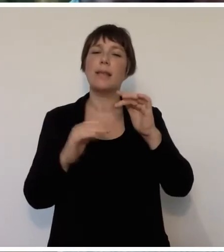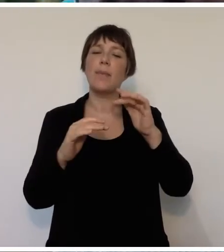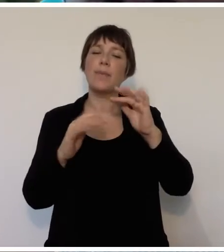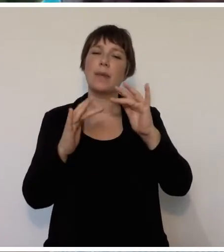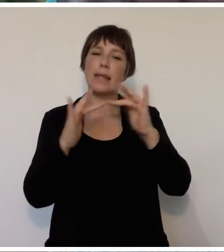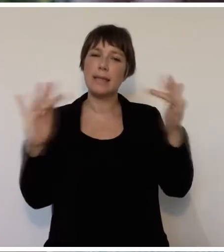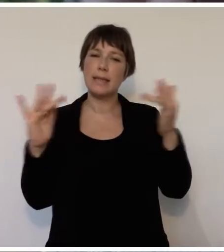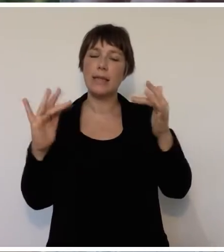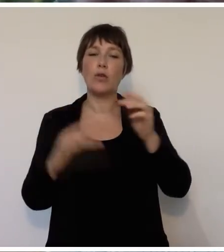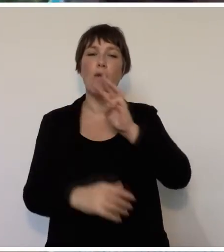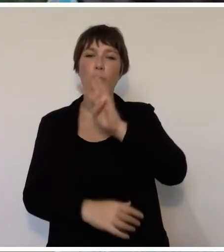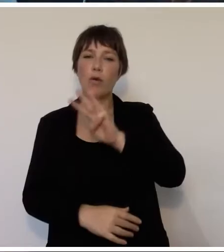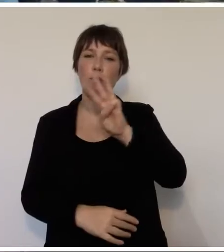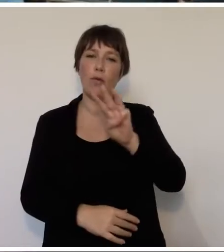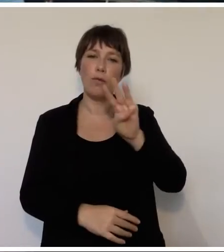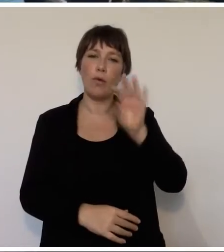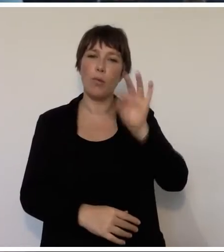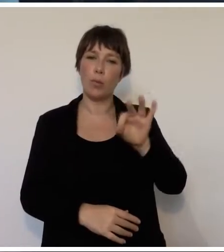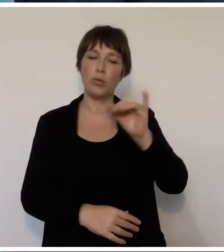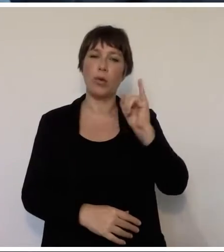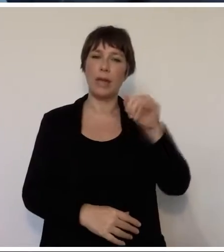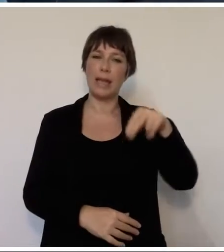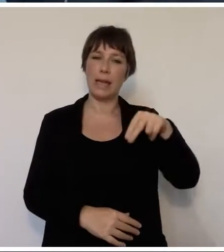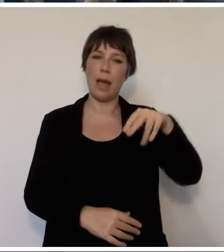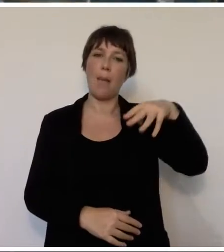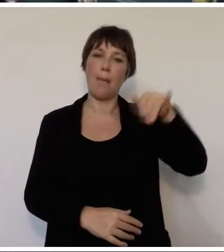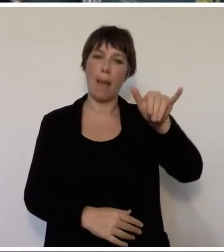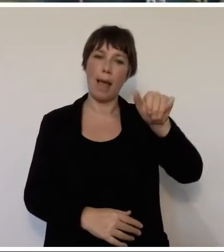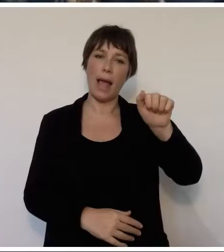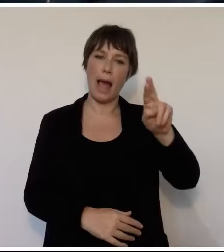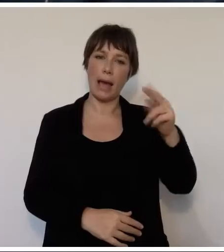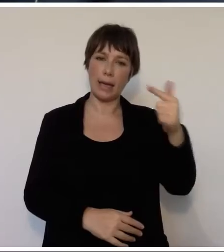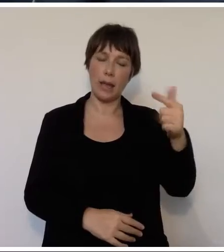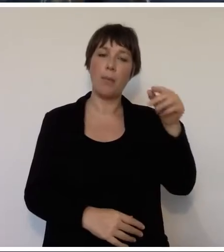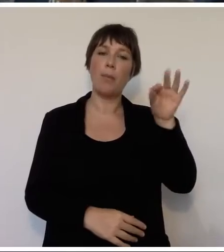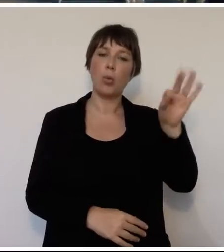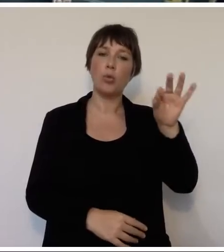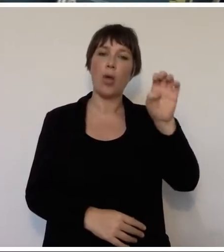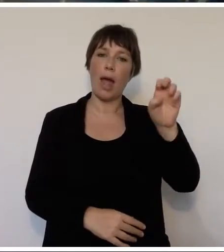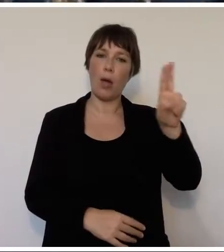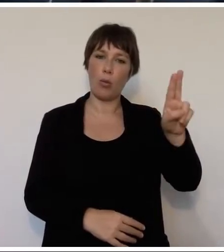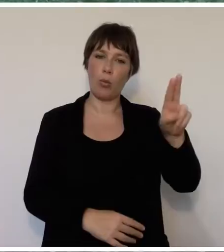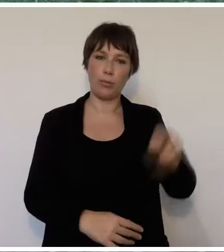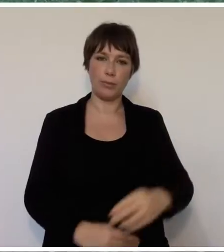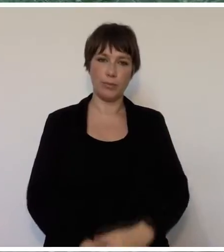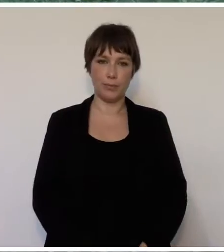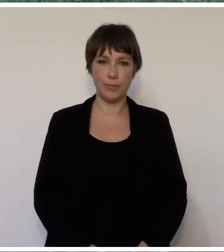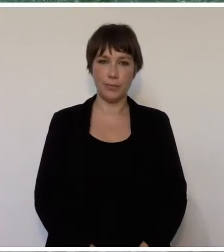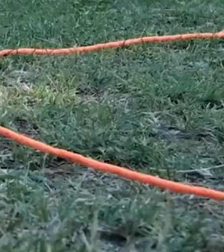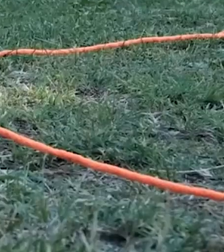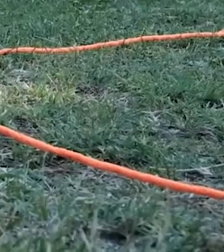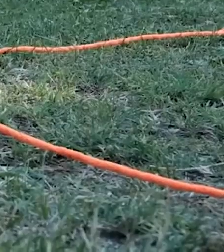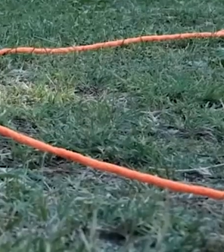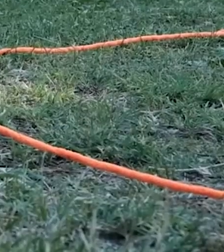rich variety of inspirational experiences in which art is used as a tool to encourage the active